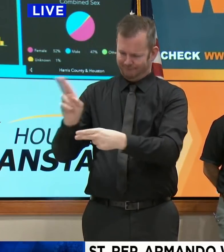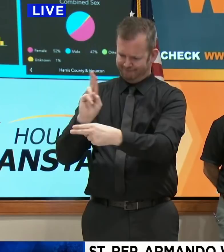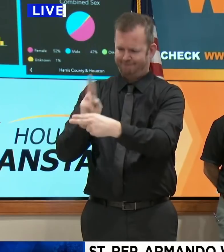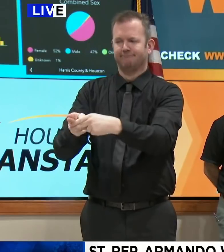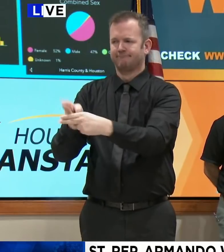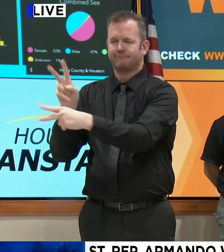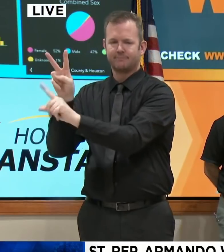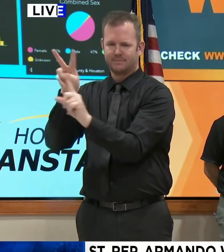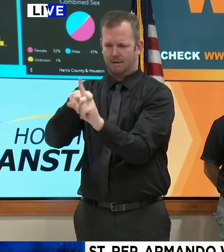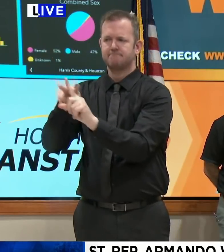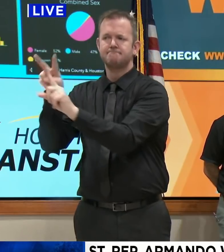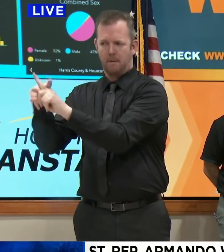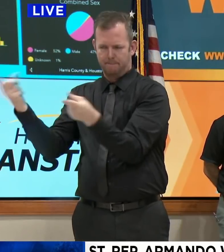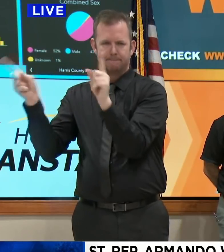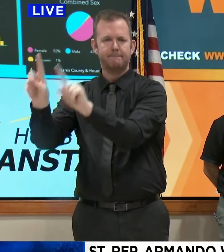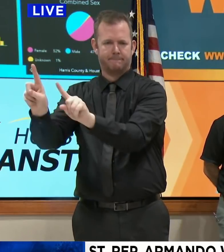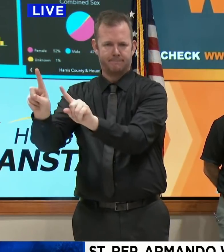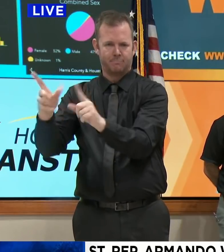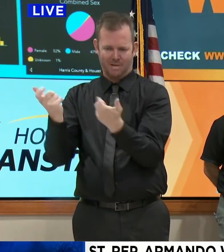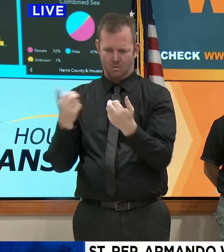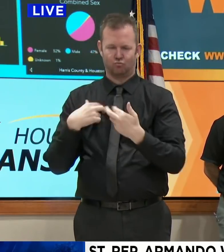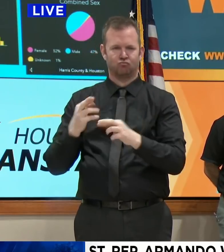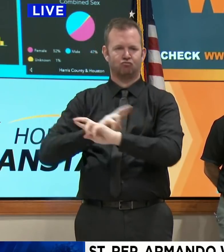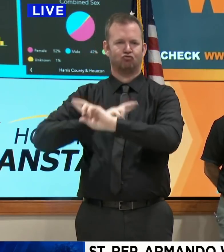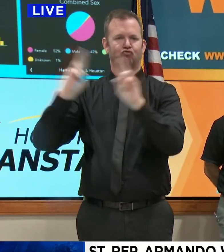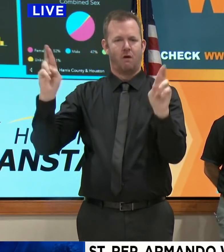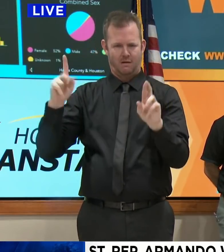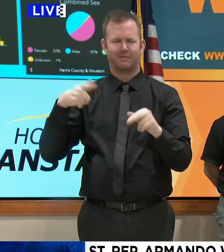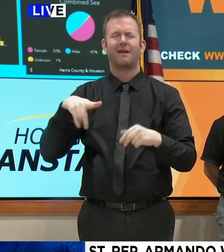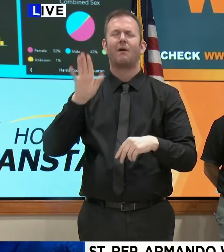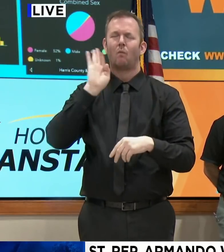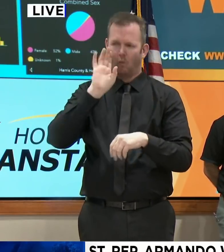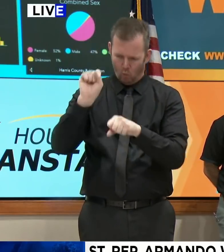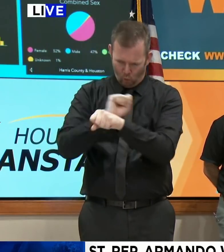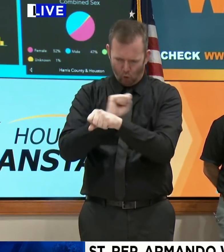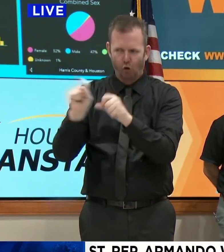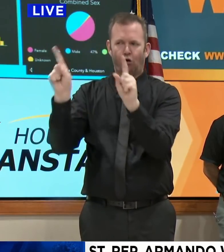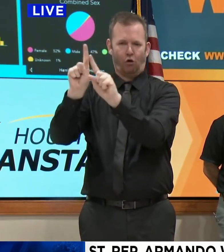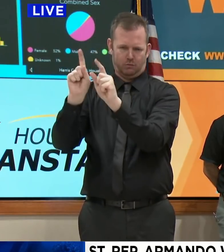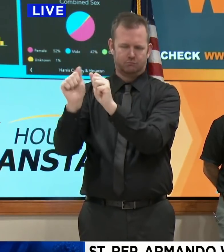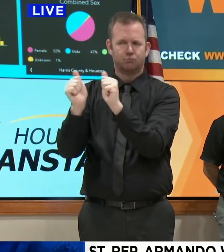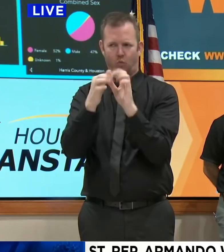have been designing together for weeks as I said the work for weeks as I said the work was going on was going on we knew we were going to name we knew we were going to name somebody at some point and so